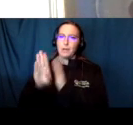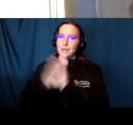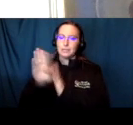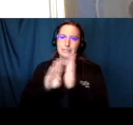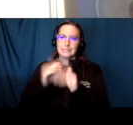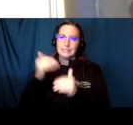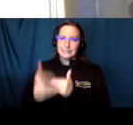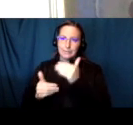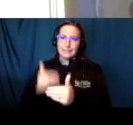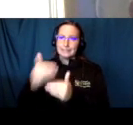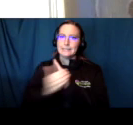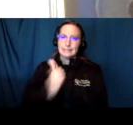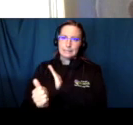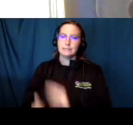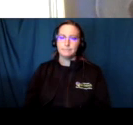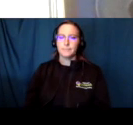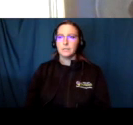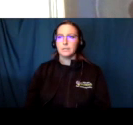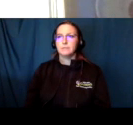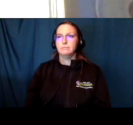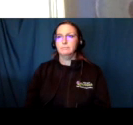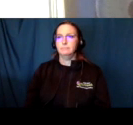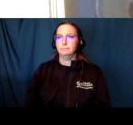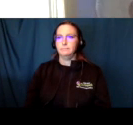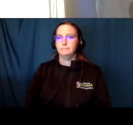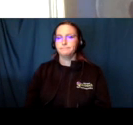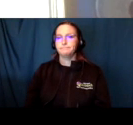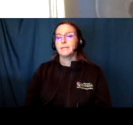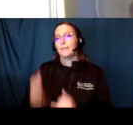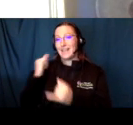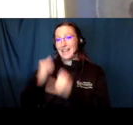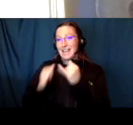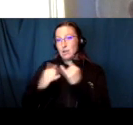and so um, towards the end of it we had a sample child and his name was